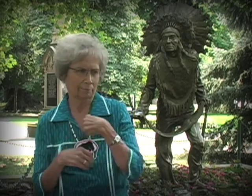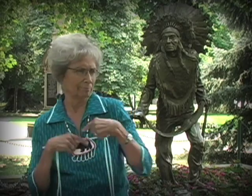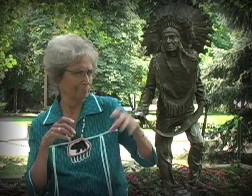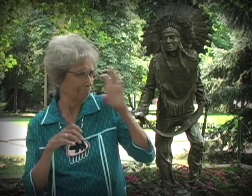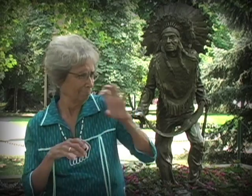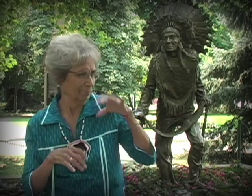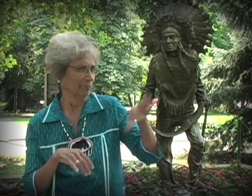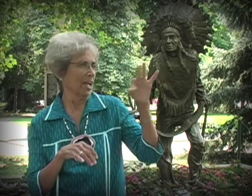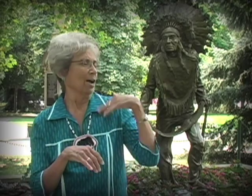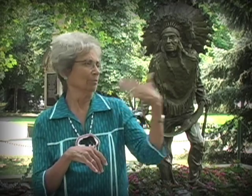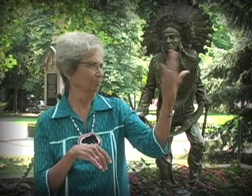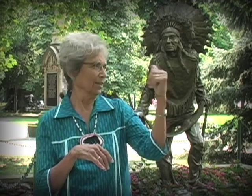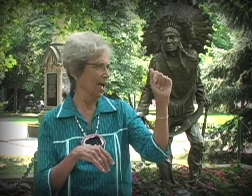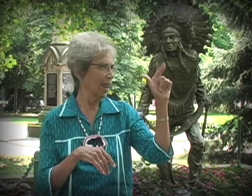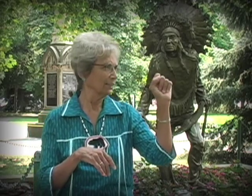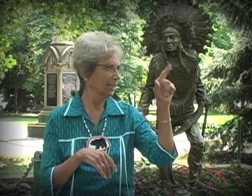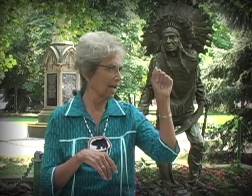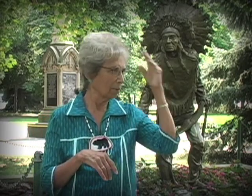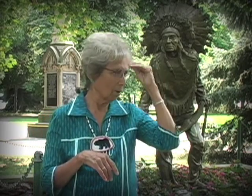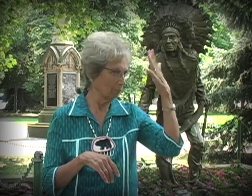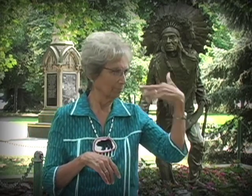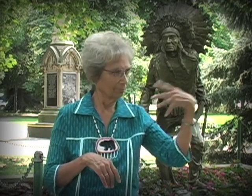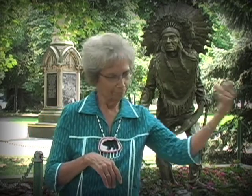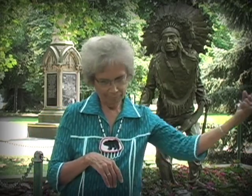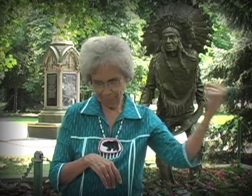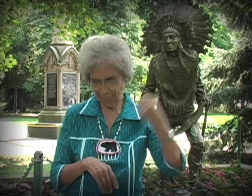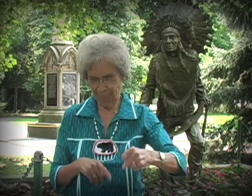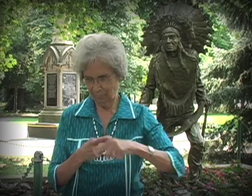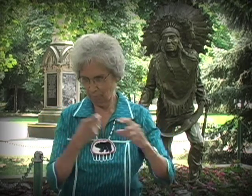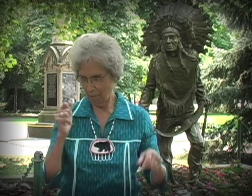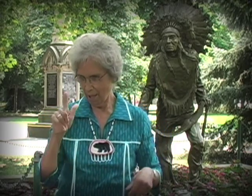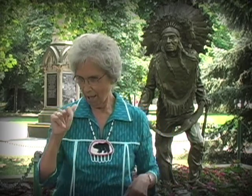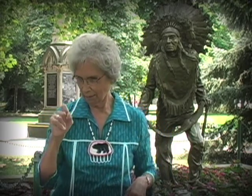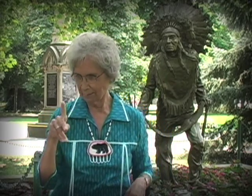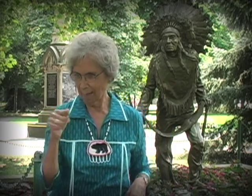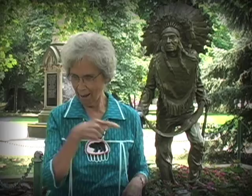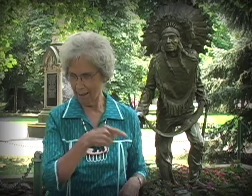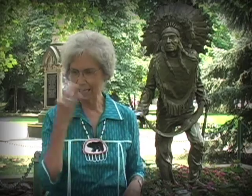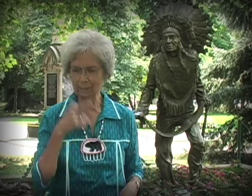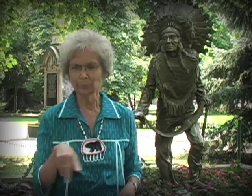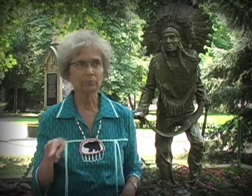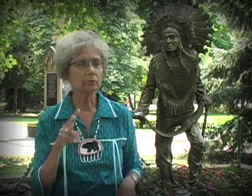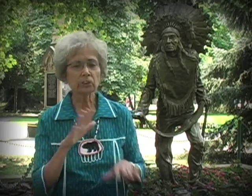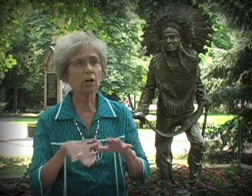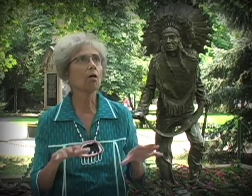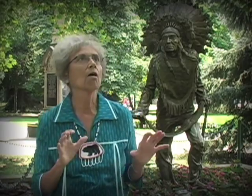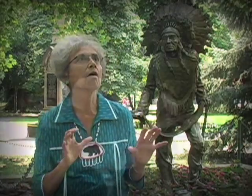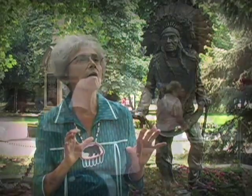I looked for and found that Indian and introduced to children that he is from Alaska. The children again were impressed.